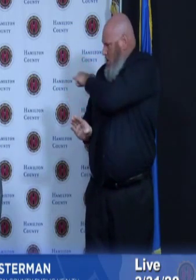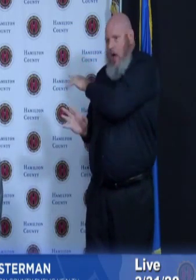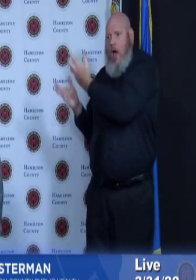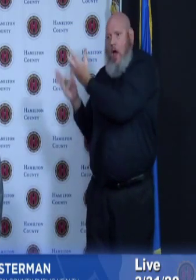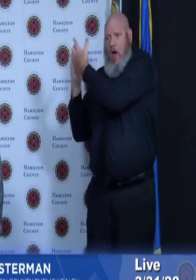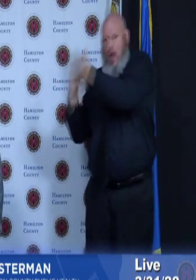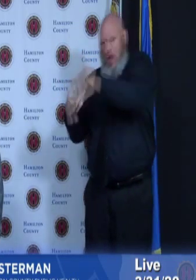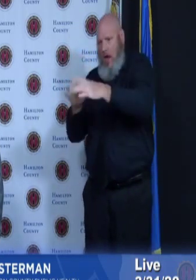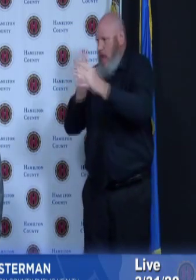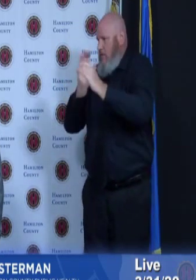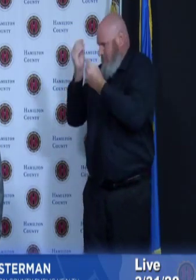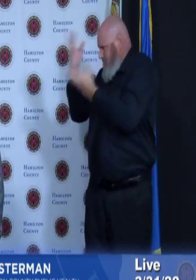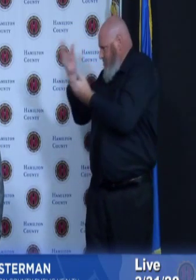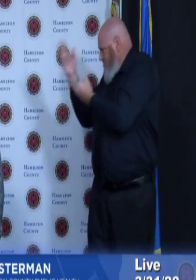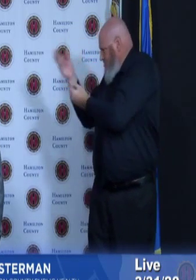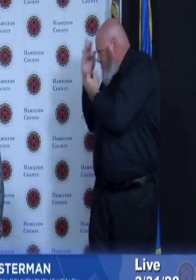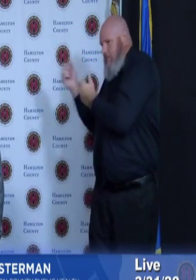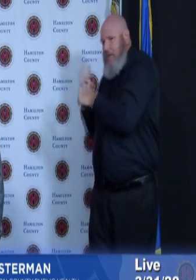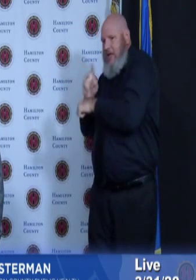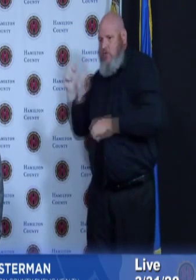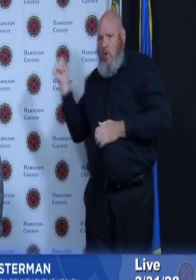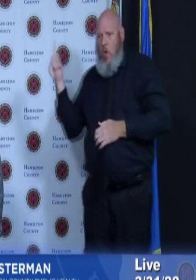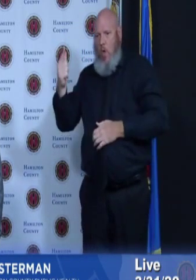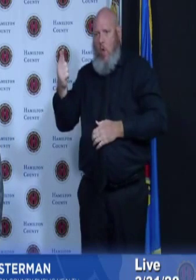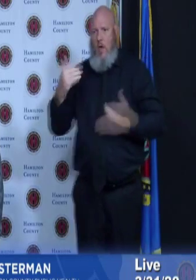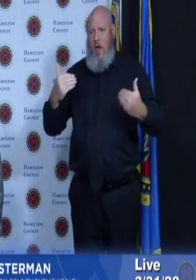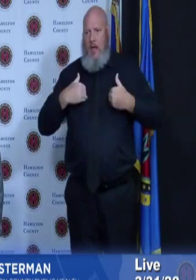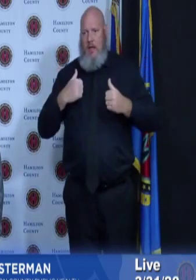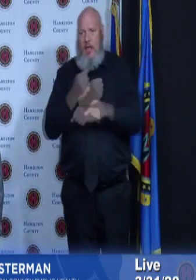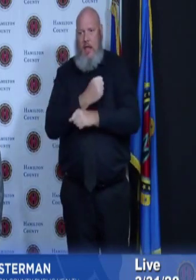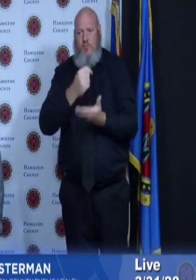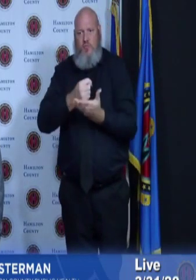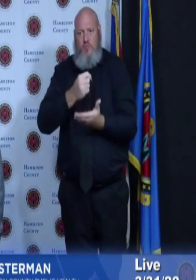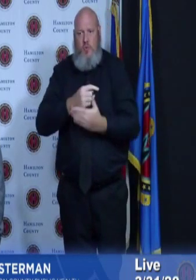requirements that we have in place I want to reiterate Hamilton County is lucky our